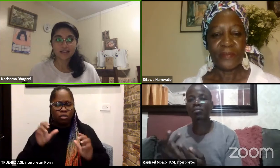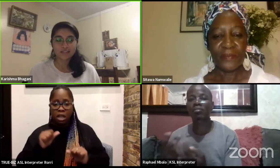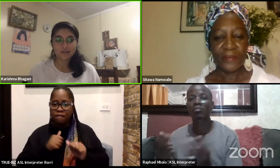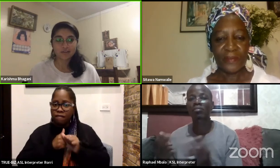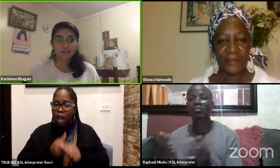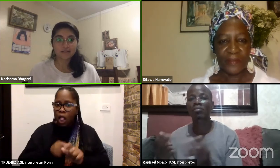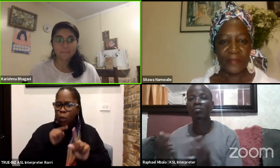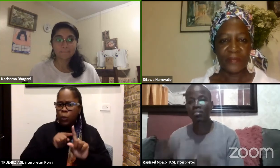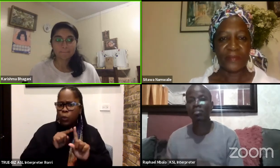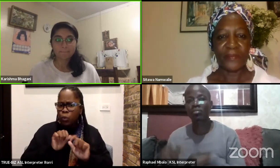Let us know and...